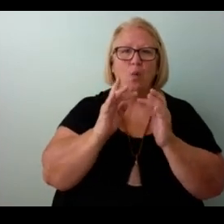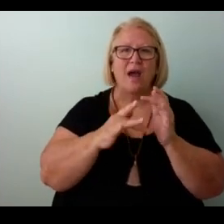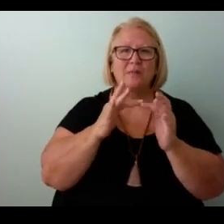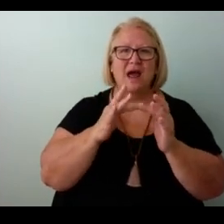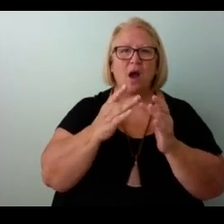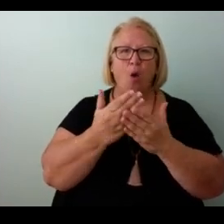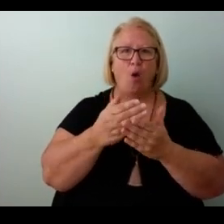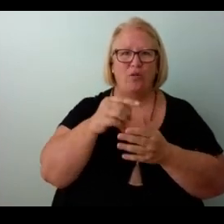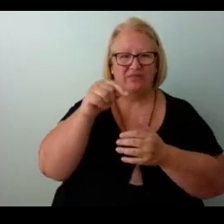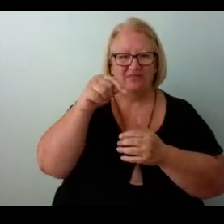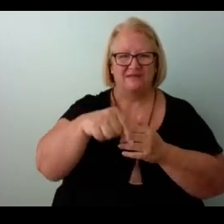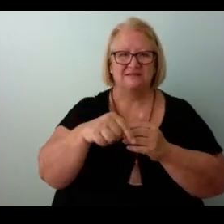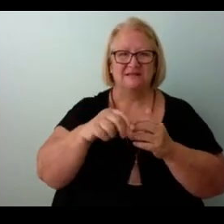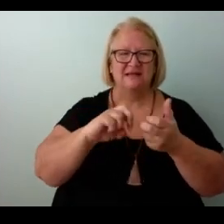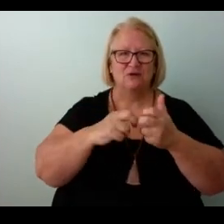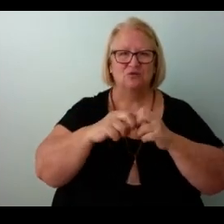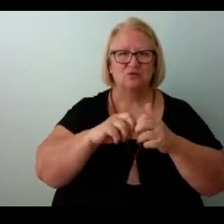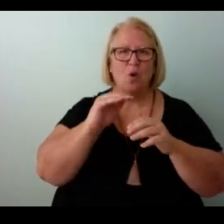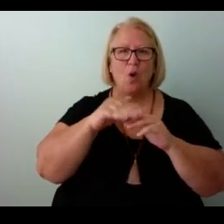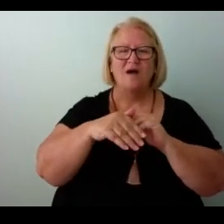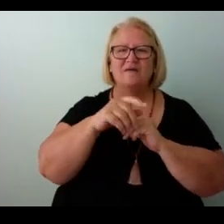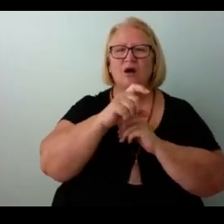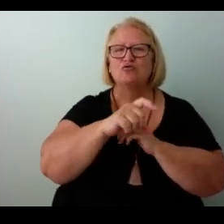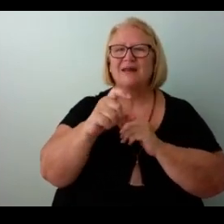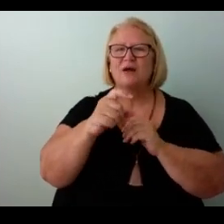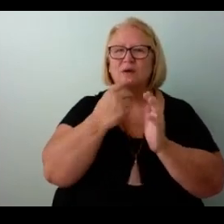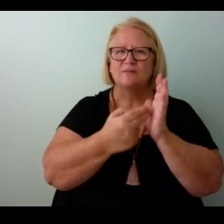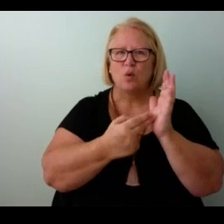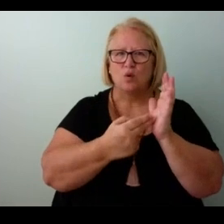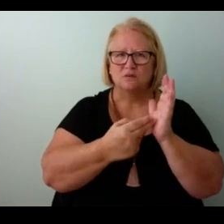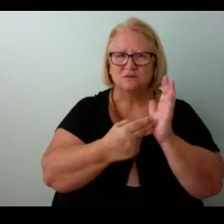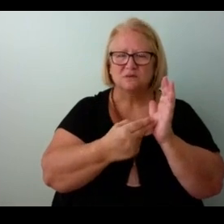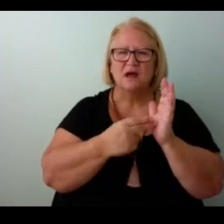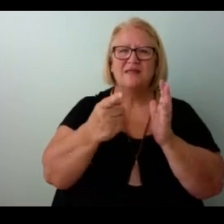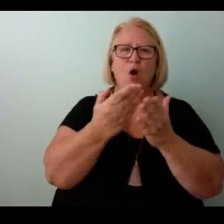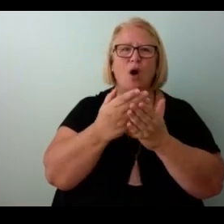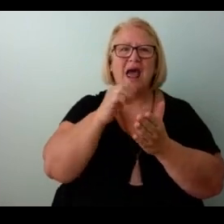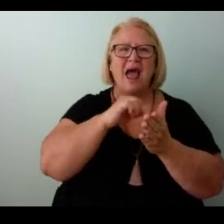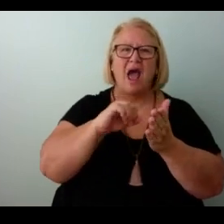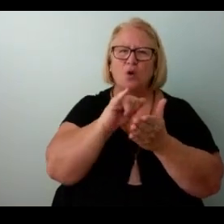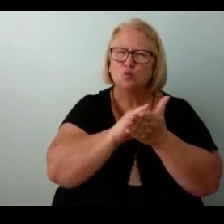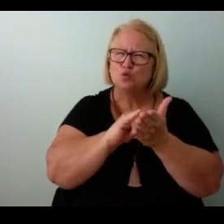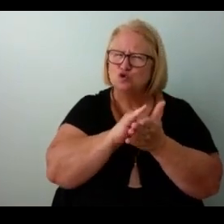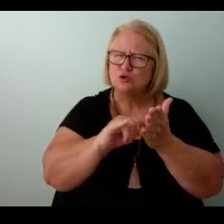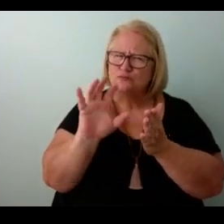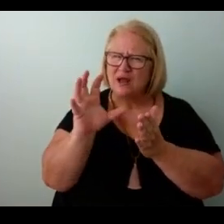issue around credit reports which is up on our YouTube channel, I believe, Katherine. That's right, Paul.